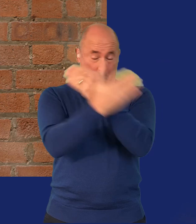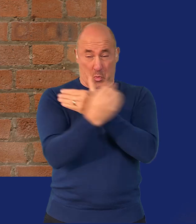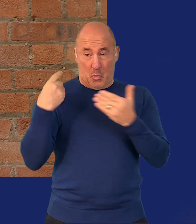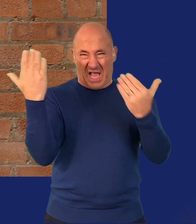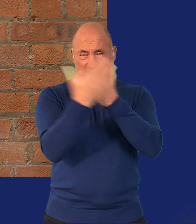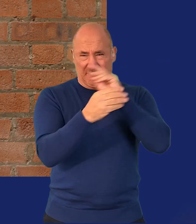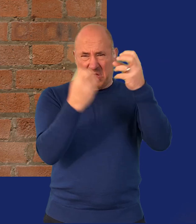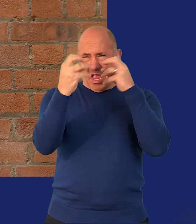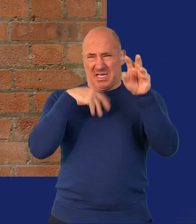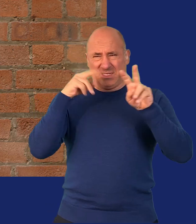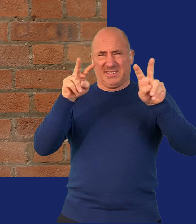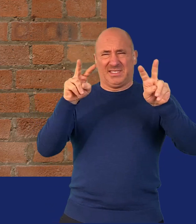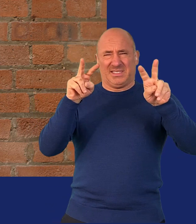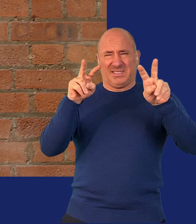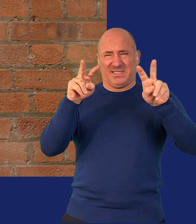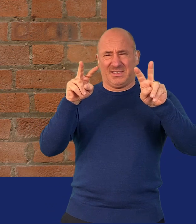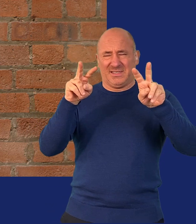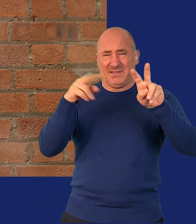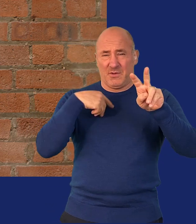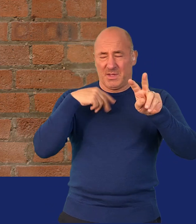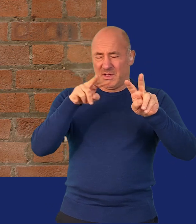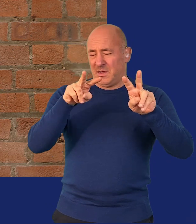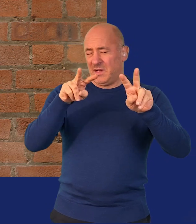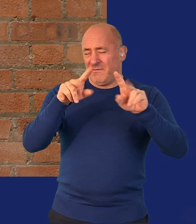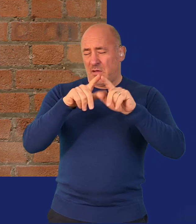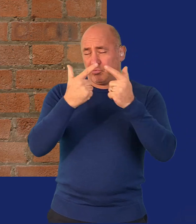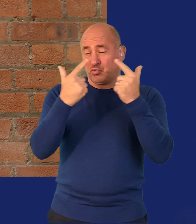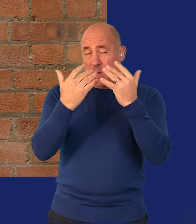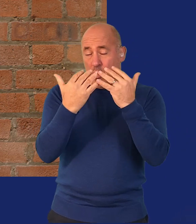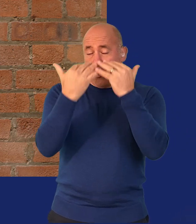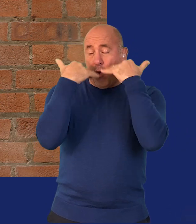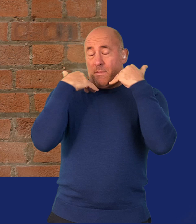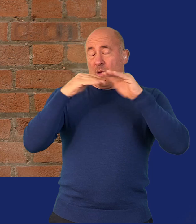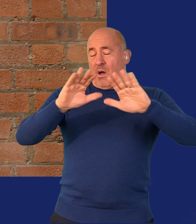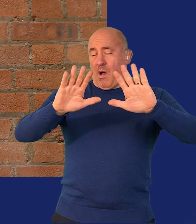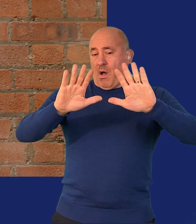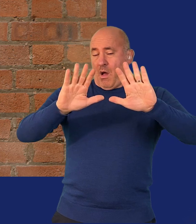different vivid marks, and it's just completely overwhelming and I think,